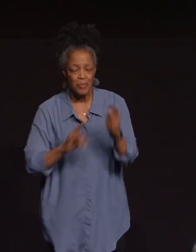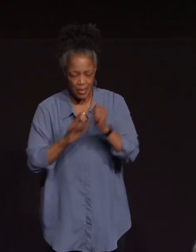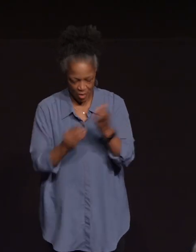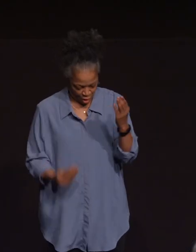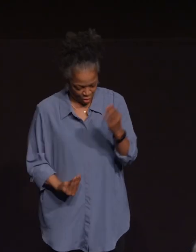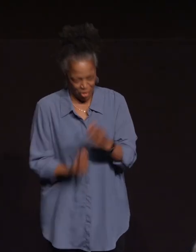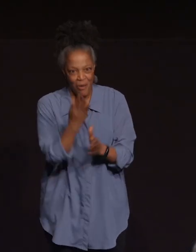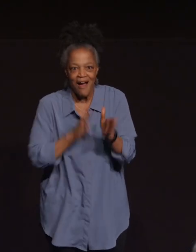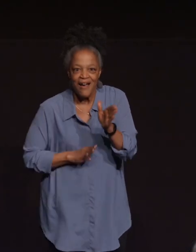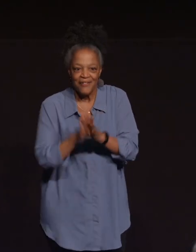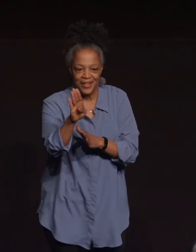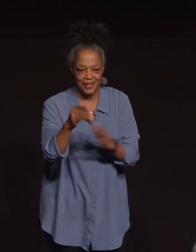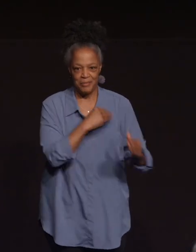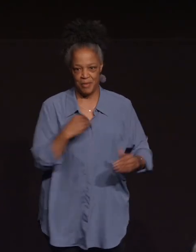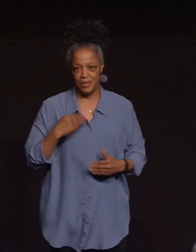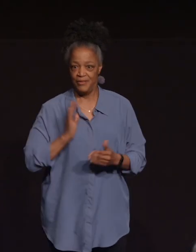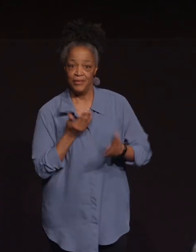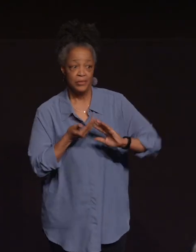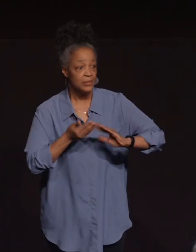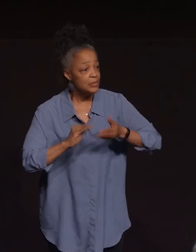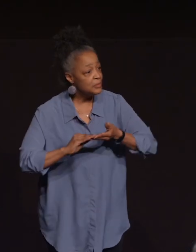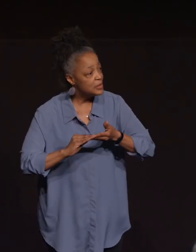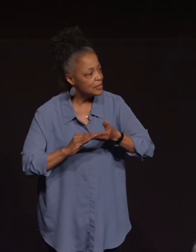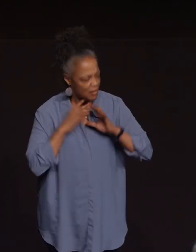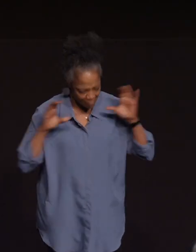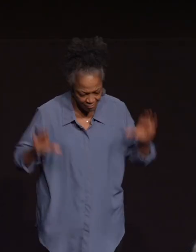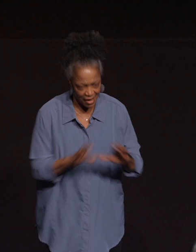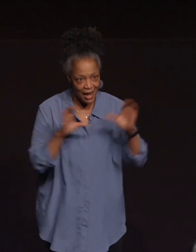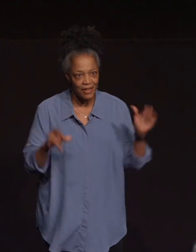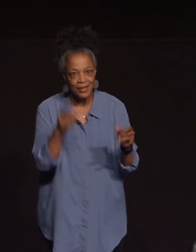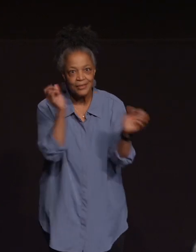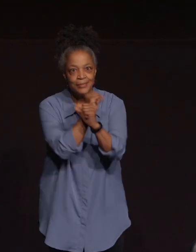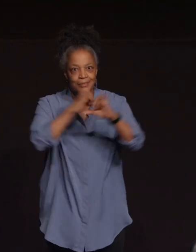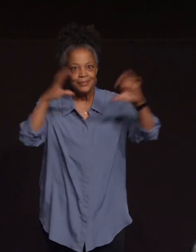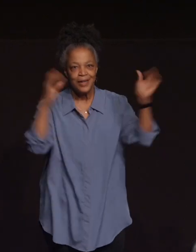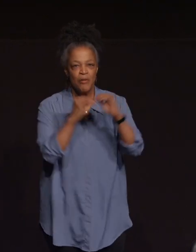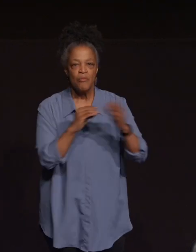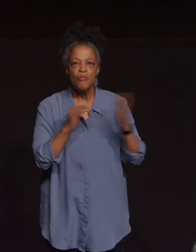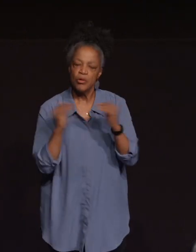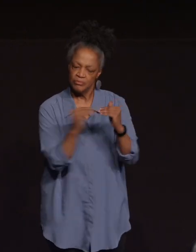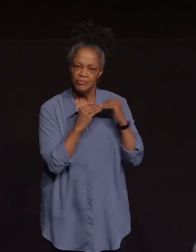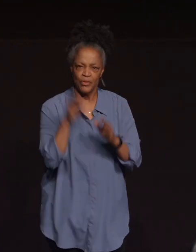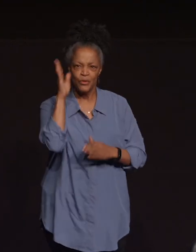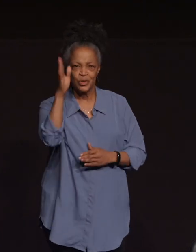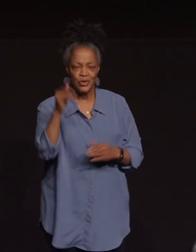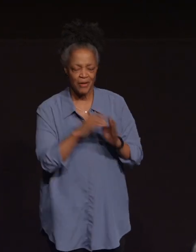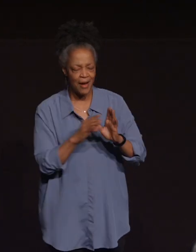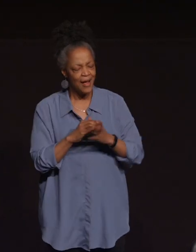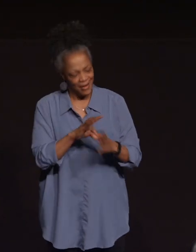of this community who are actively imagining more just futures and engaging the tools that are needed to